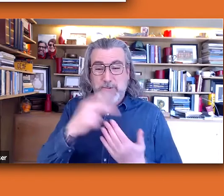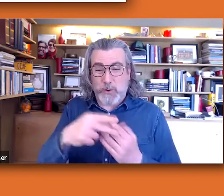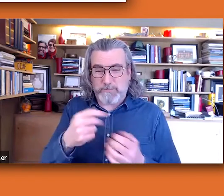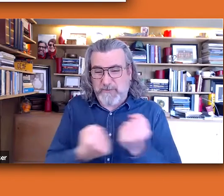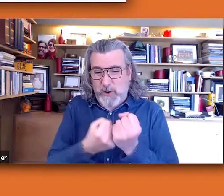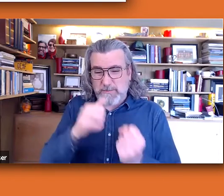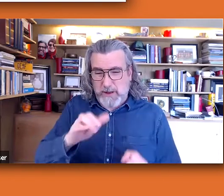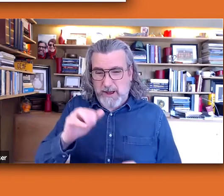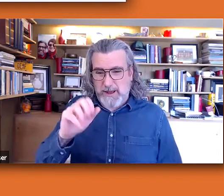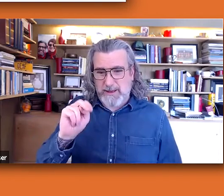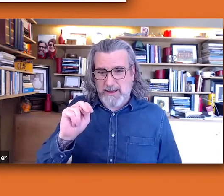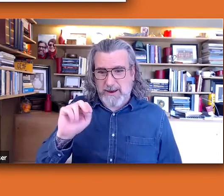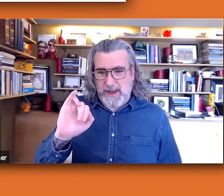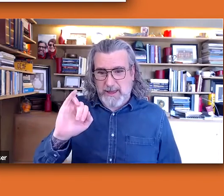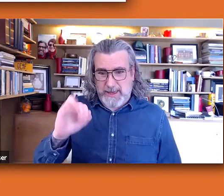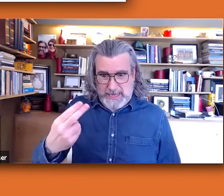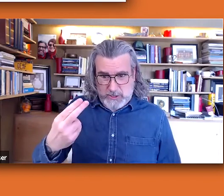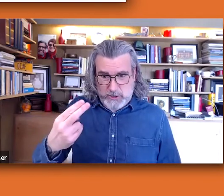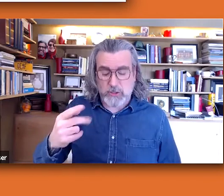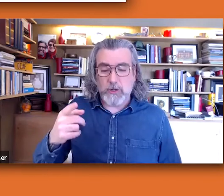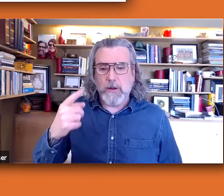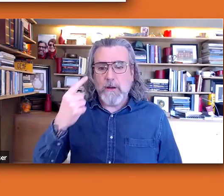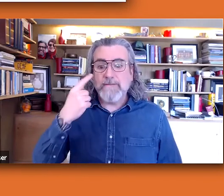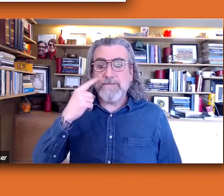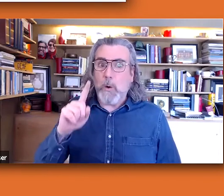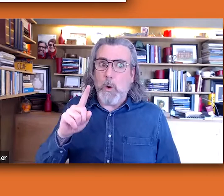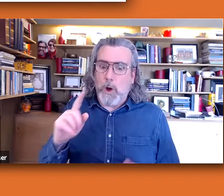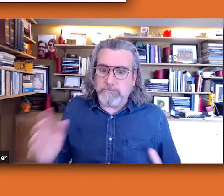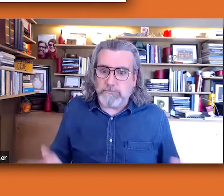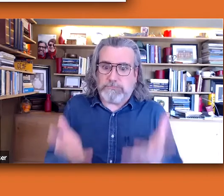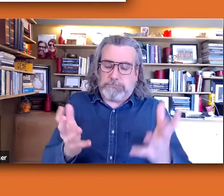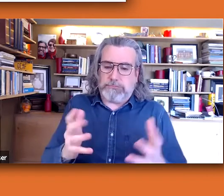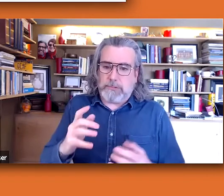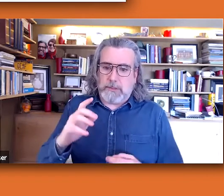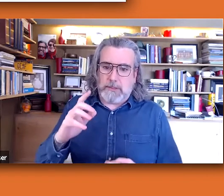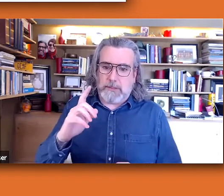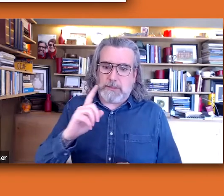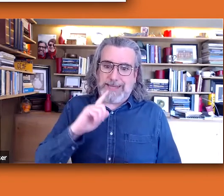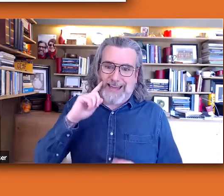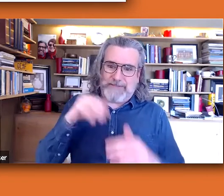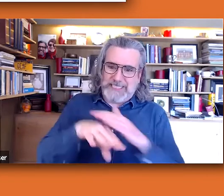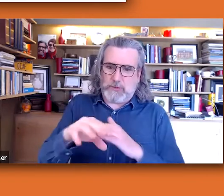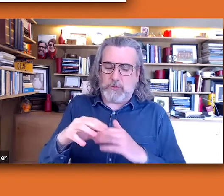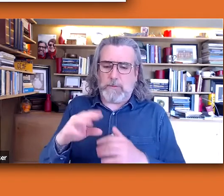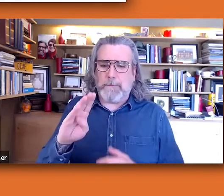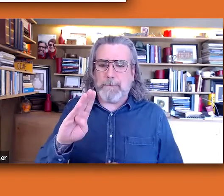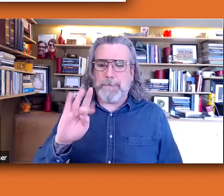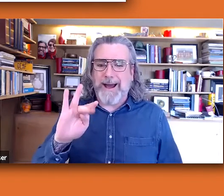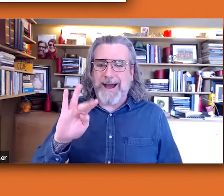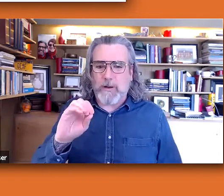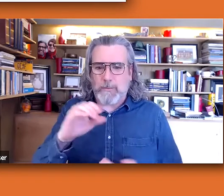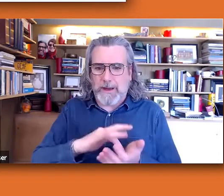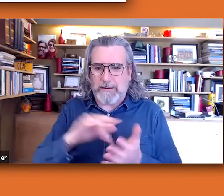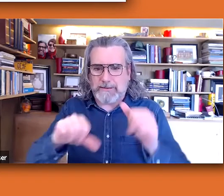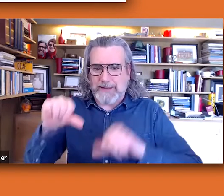It's funded by NIH, and the goal is to get Deaf students